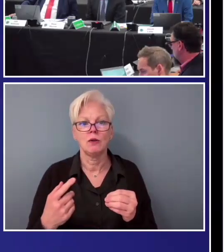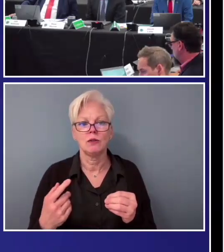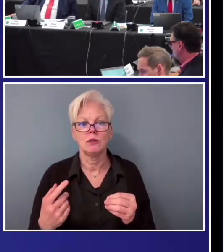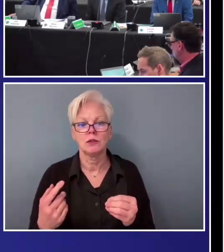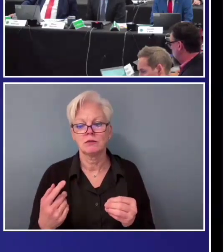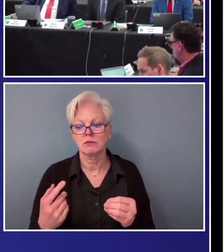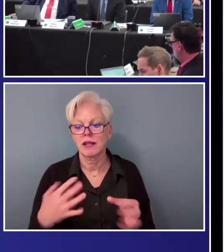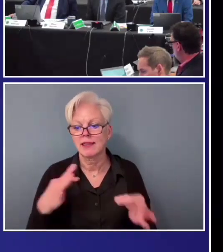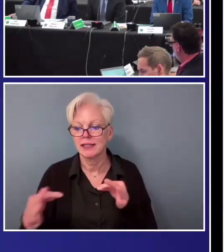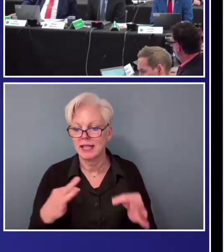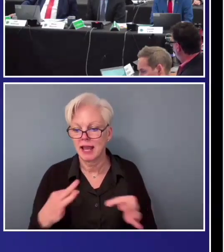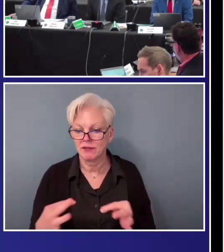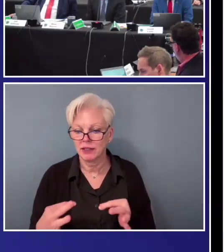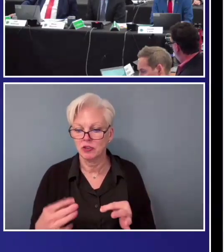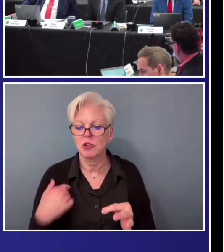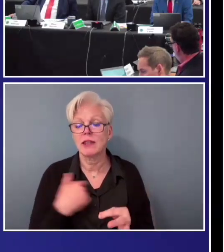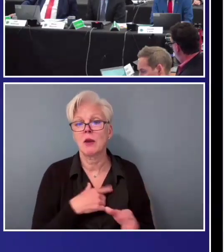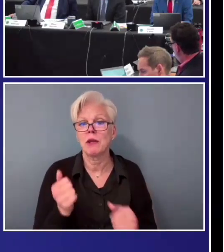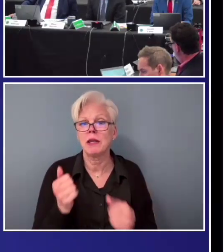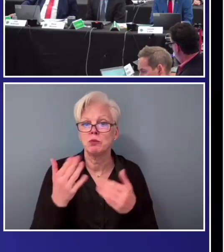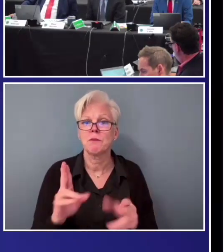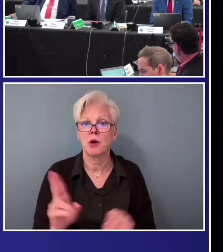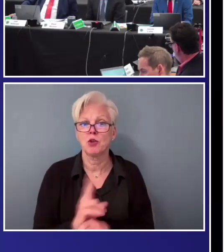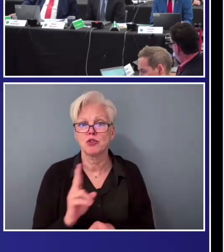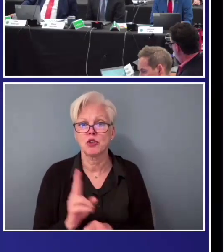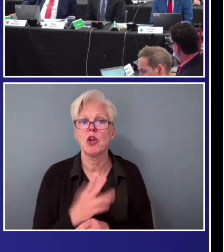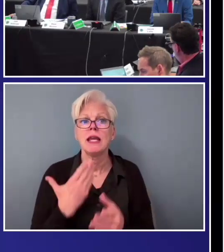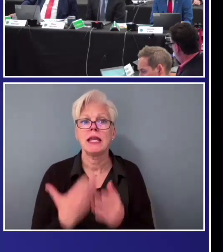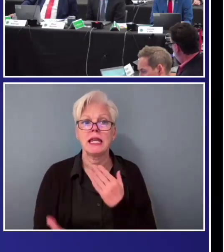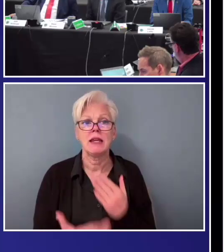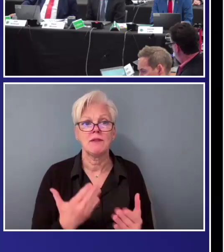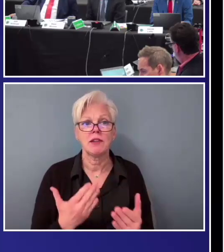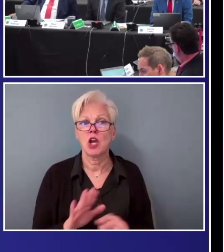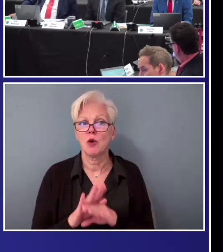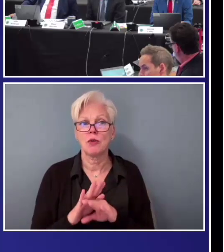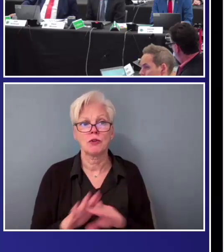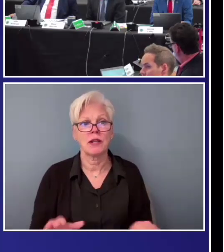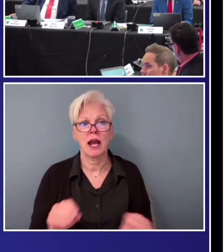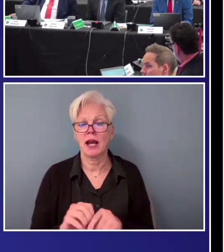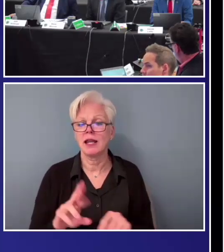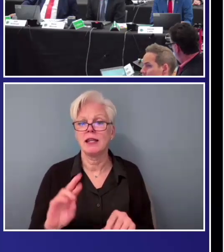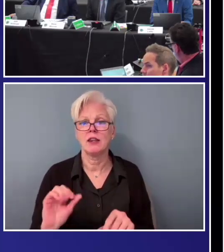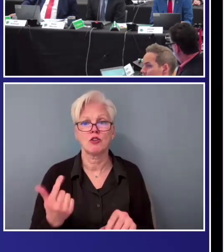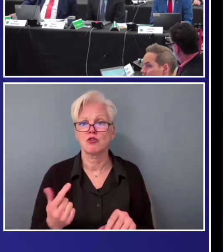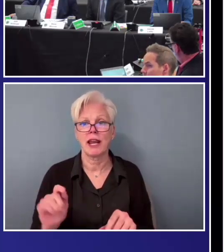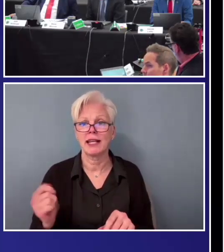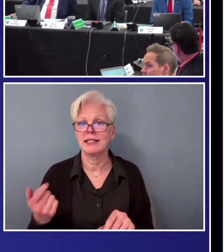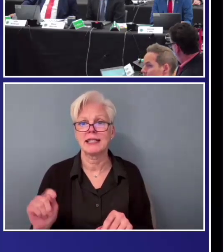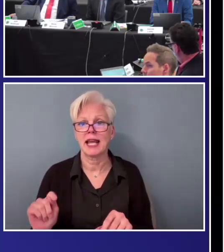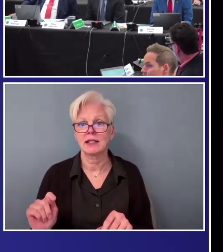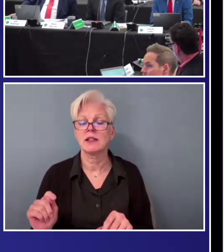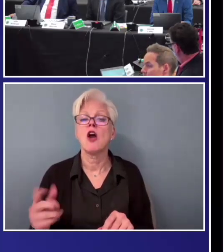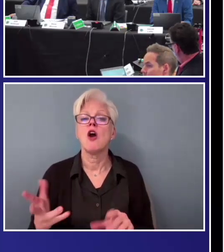definitions that we are proposing to use, even though they aren't in the regulatory text. We want to be, we want to be fully